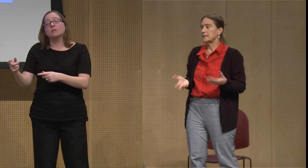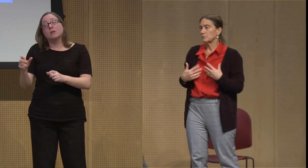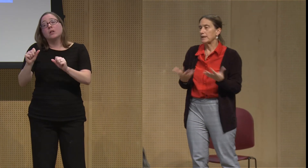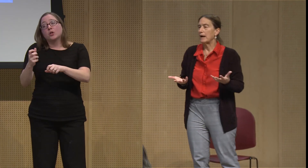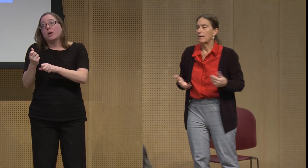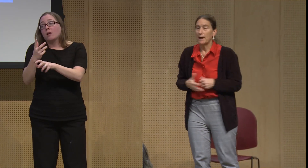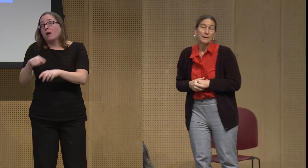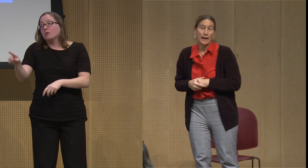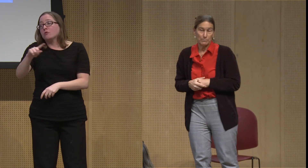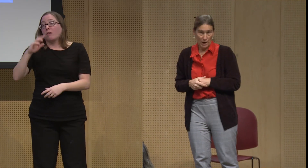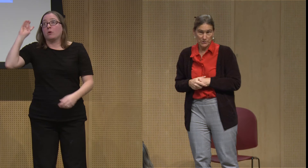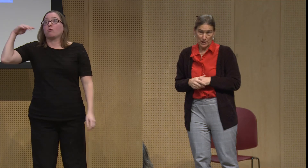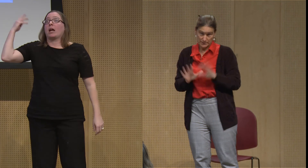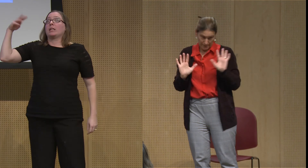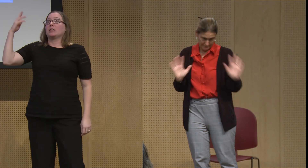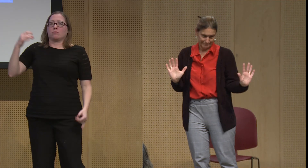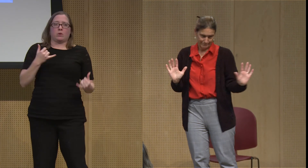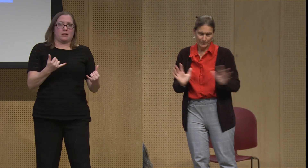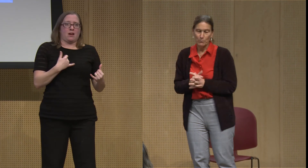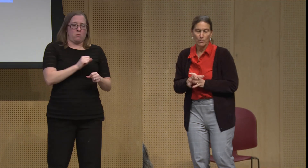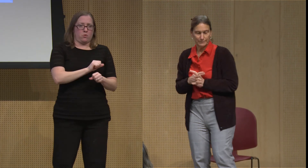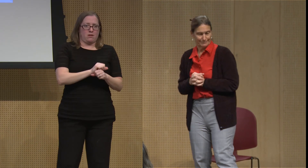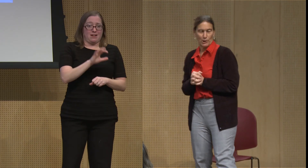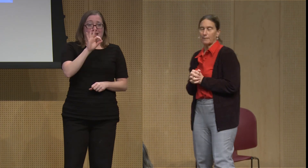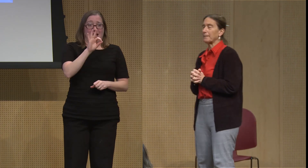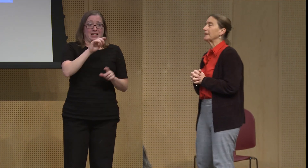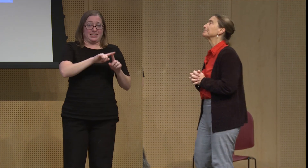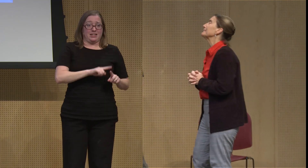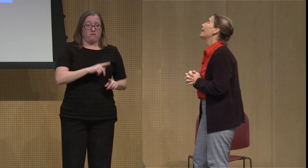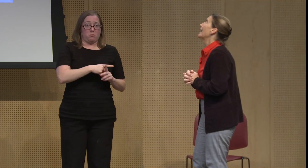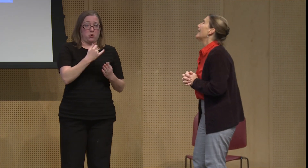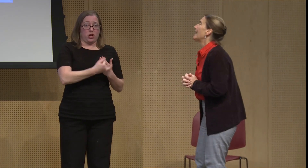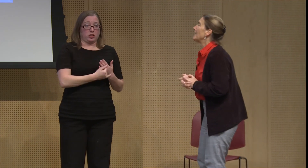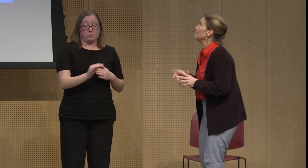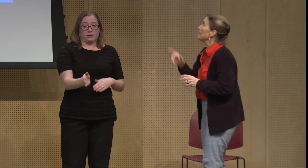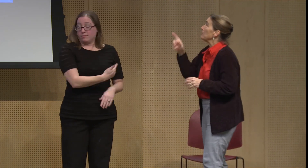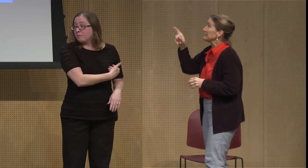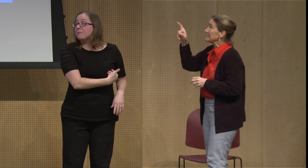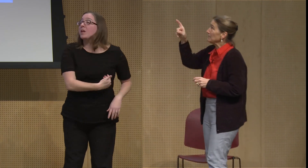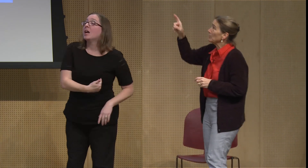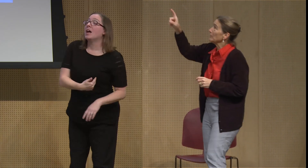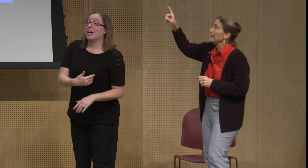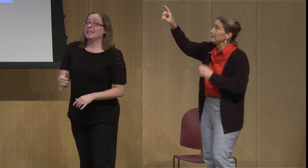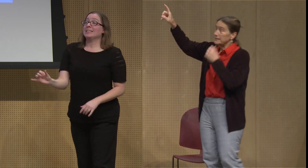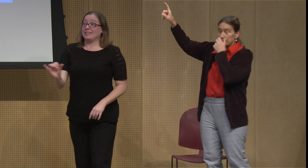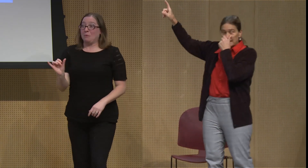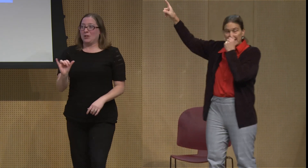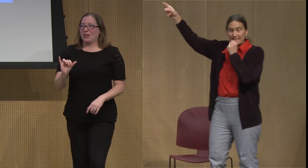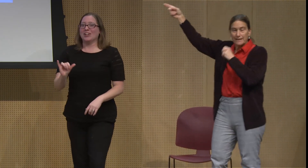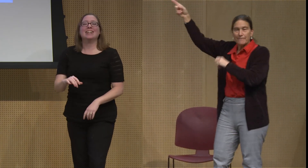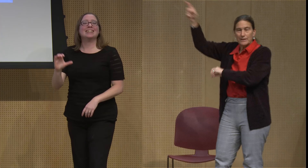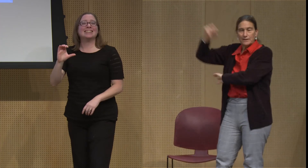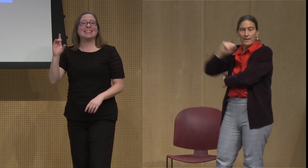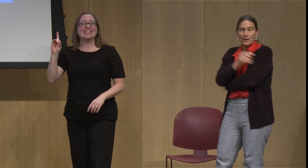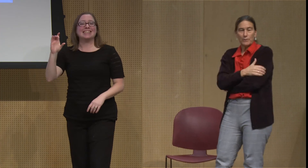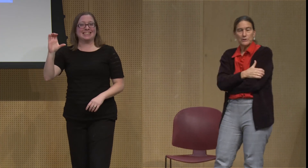BECAUSE RIGHT NOW I'M ON 9 PROJECTS, BUT WE WON'T TALK ABOUT THAT. UM, BUT SIMILARLY, THE CDC-FUNDED EVALUATION